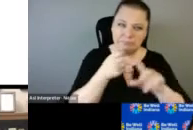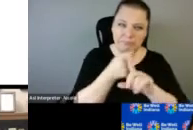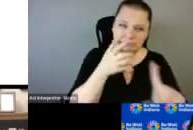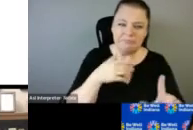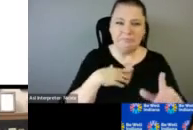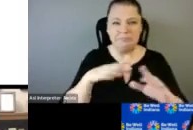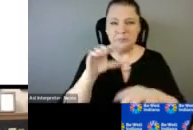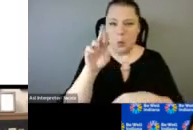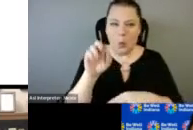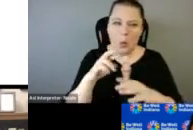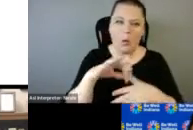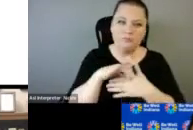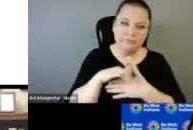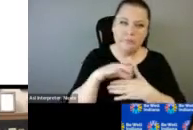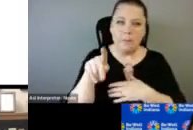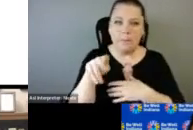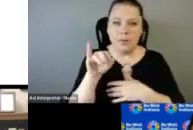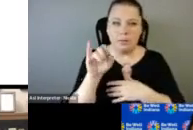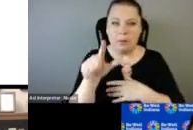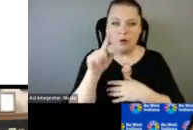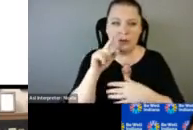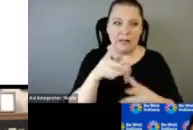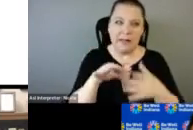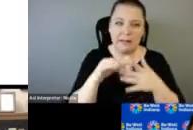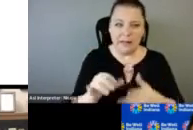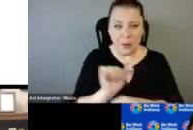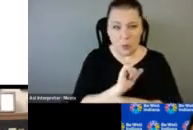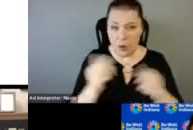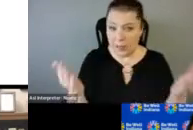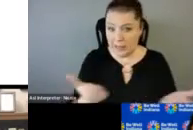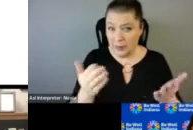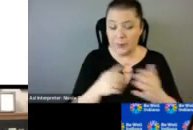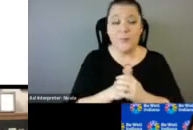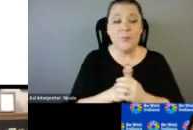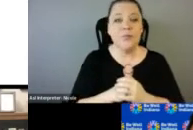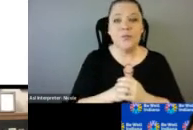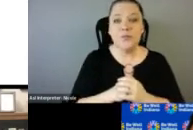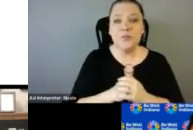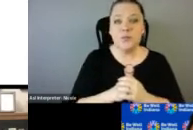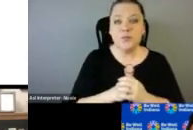direct our work in the state of Indiana. And so, if we the next slide...